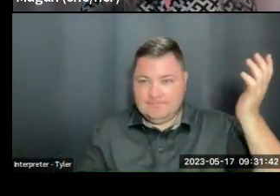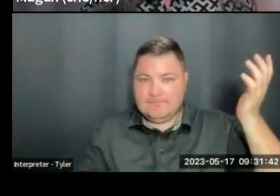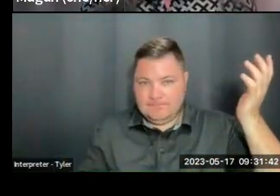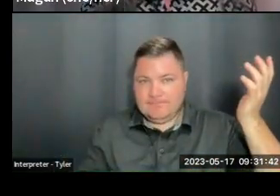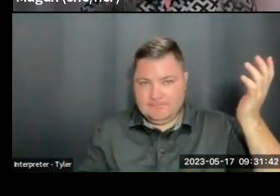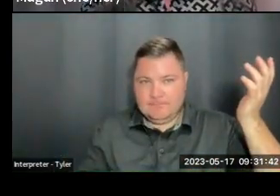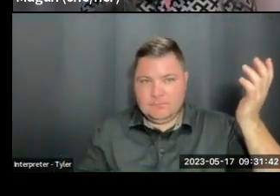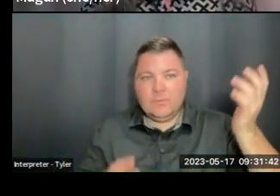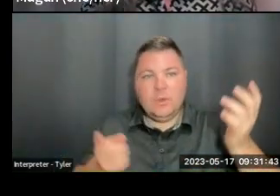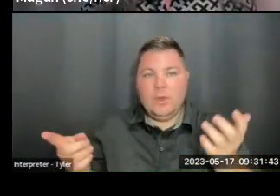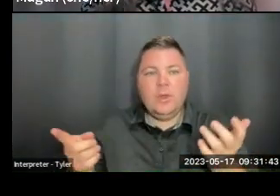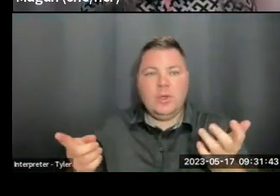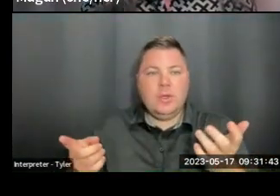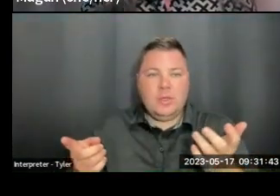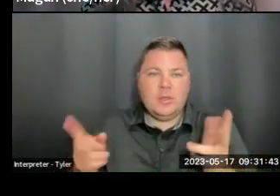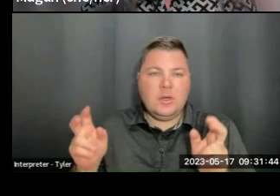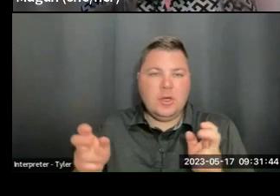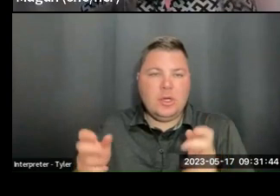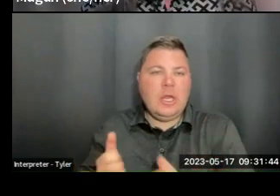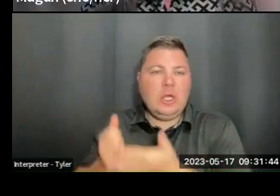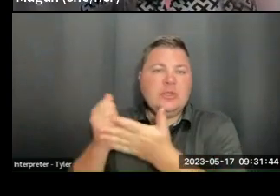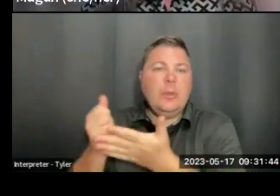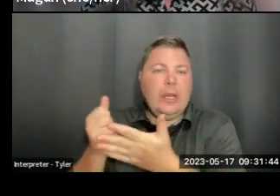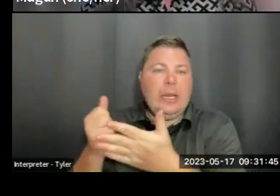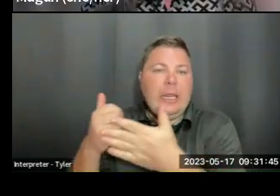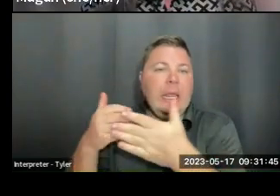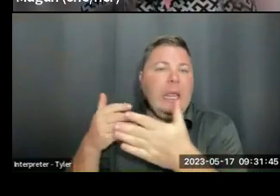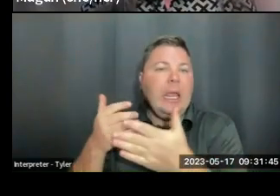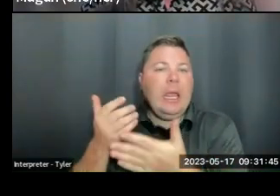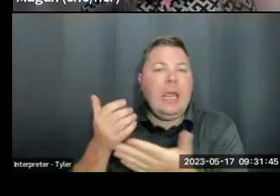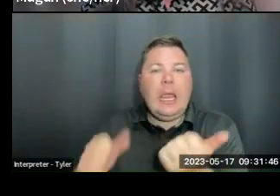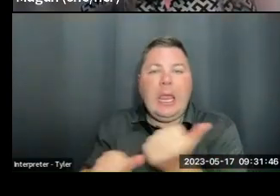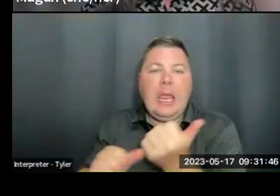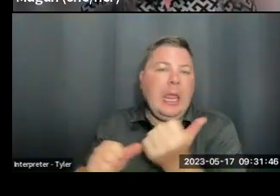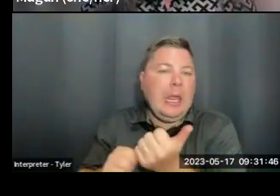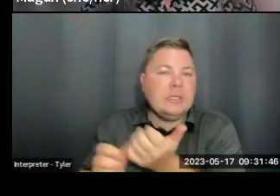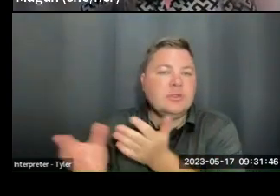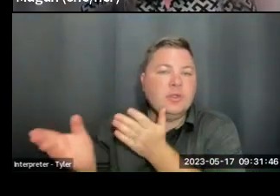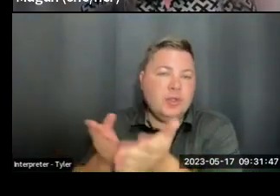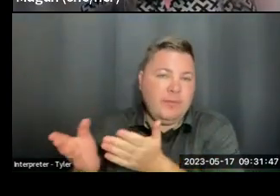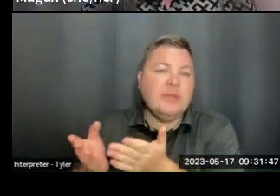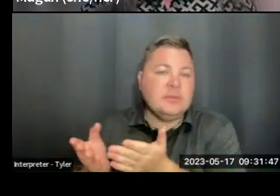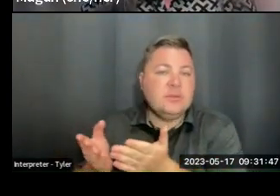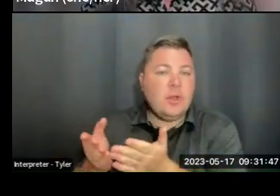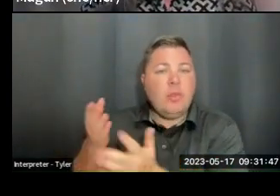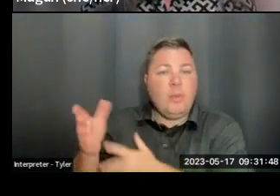devices, captions, and the many other things are considered auxillary aids